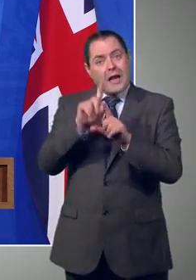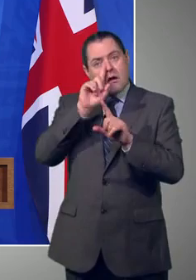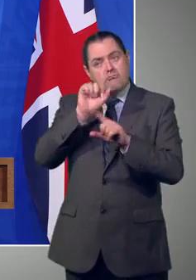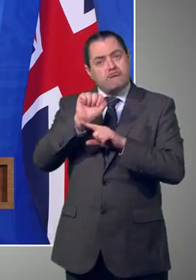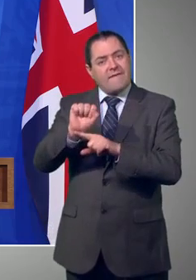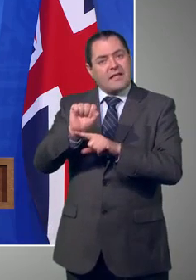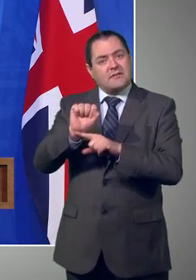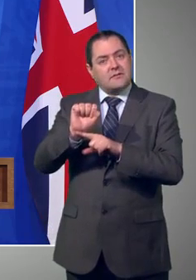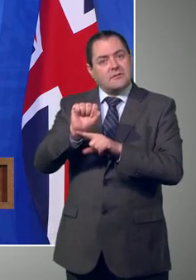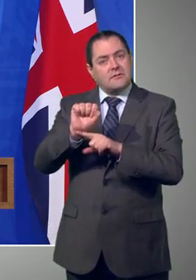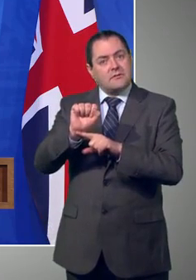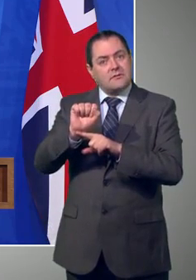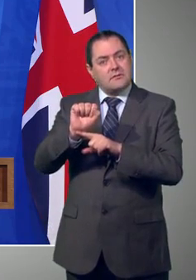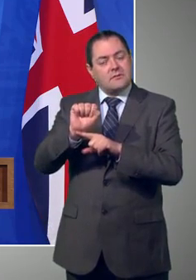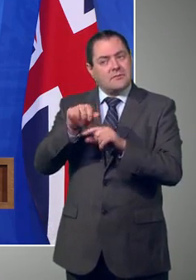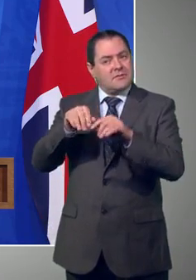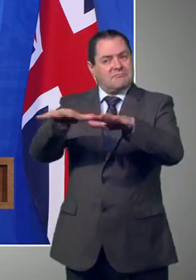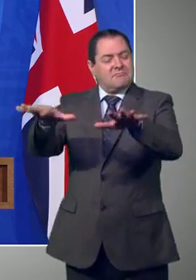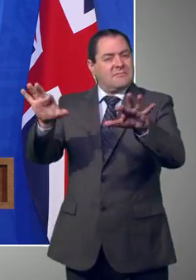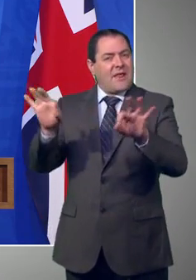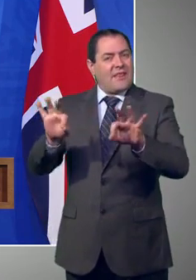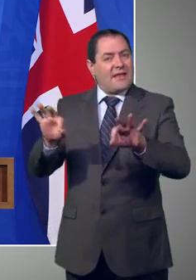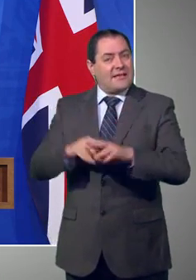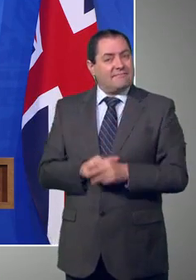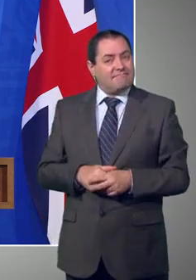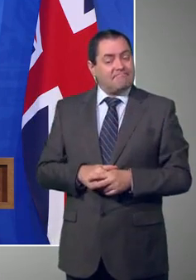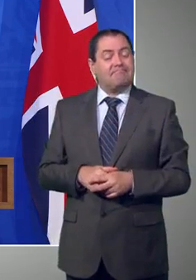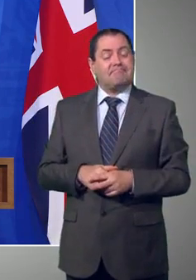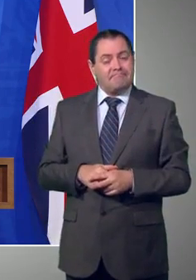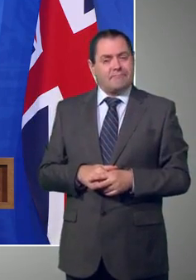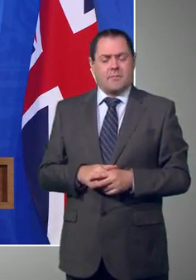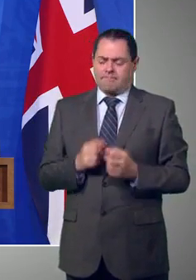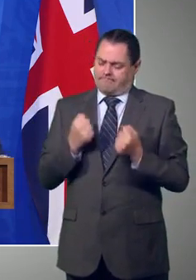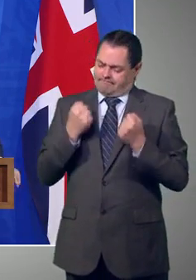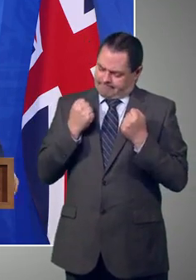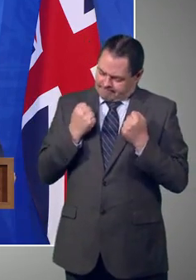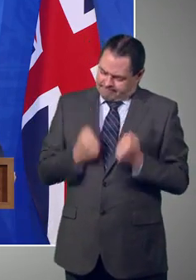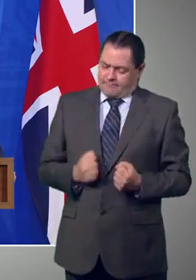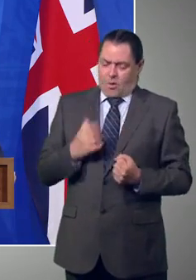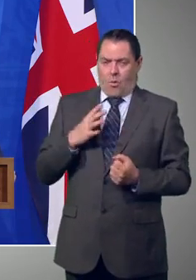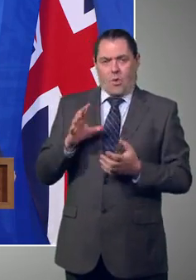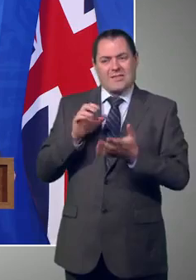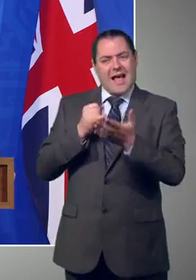preventing the virus from spreading. I'm absolutely